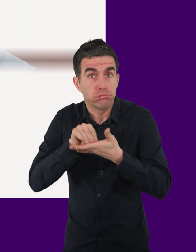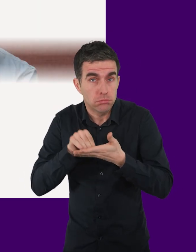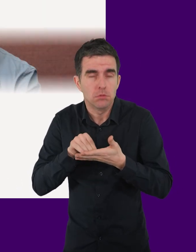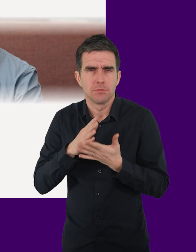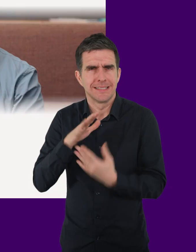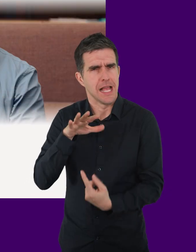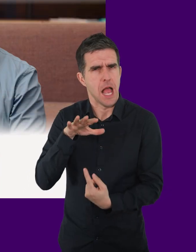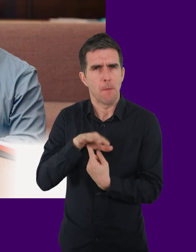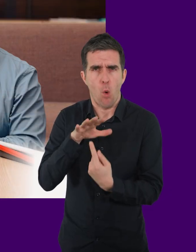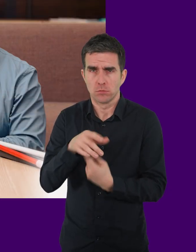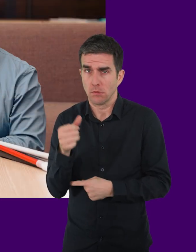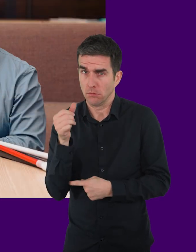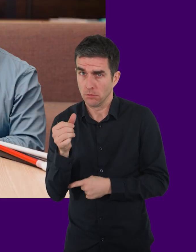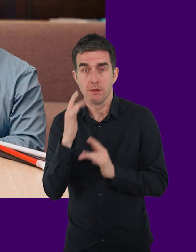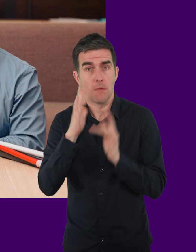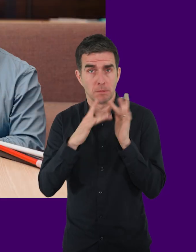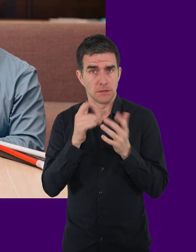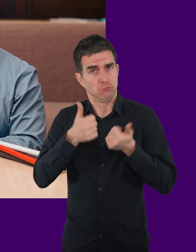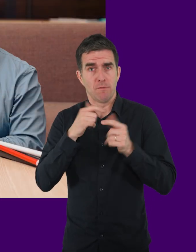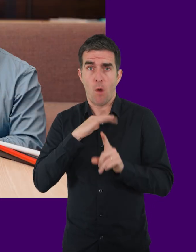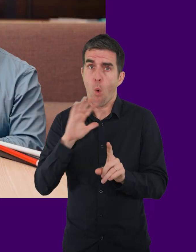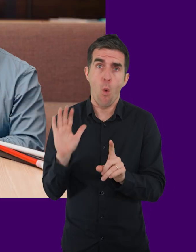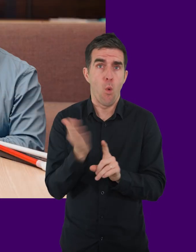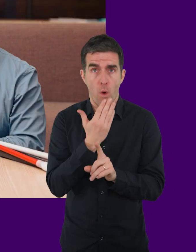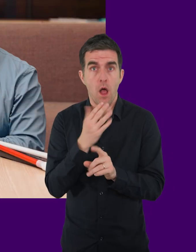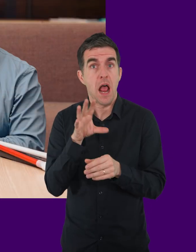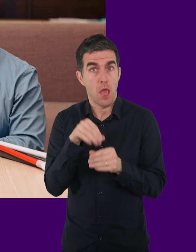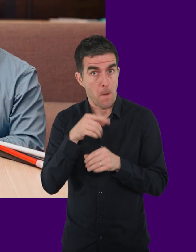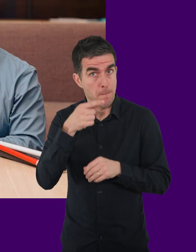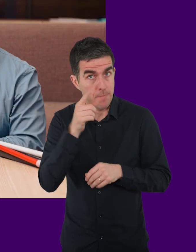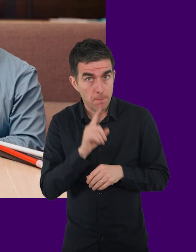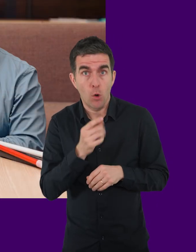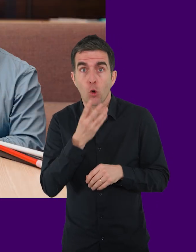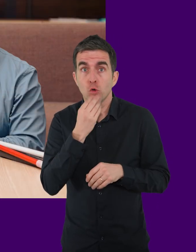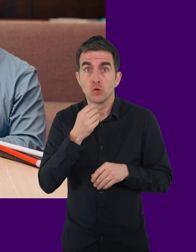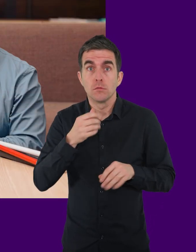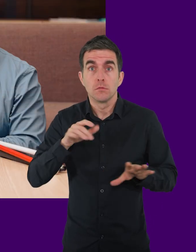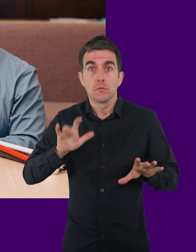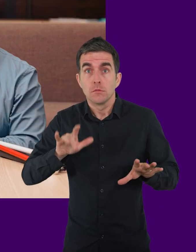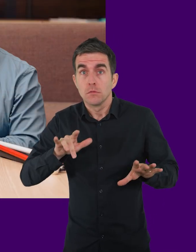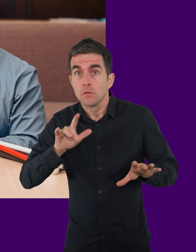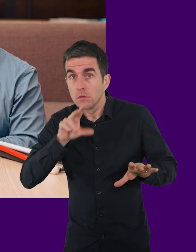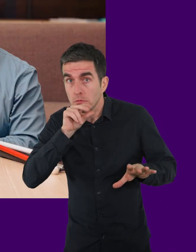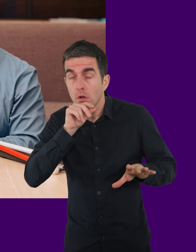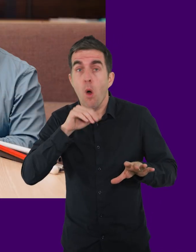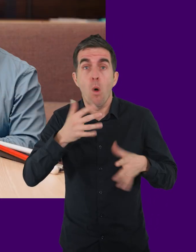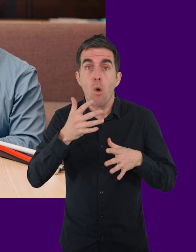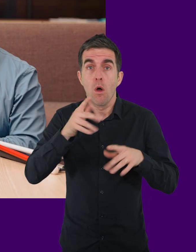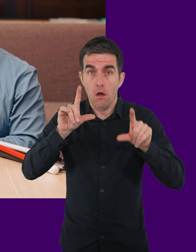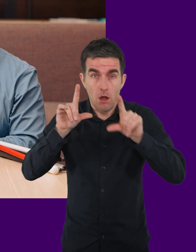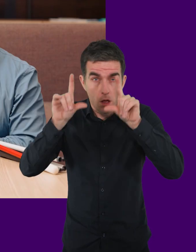It's important that buttons on your website work for everyone. This includes people who use a keyboard, voice input or screen reader,